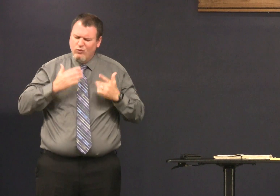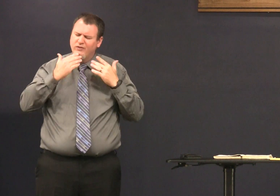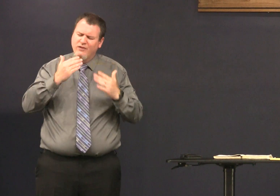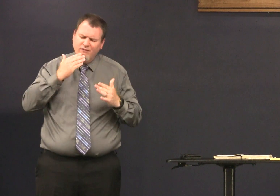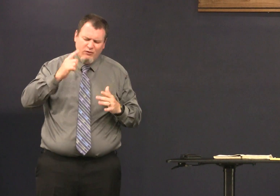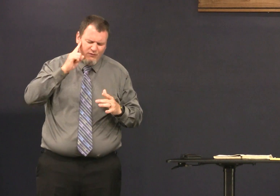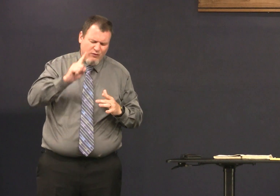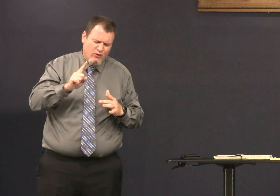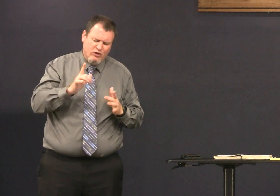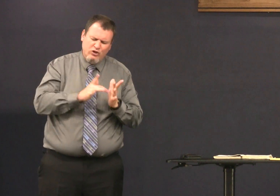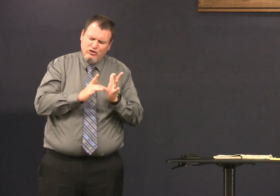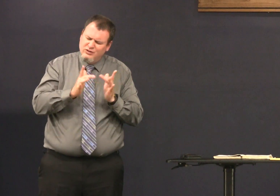we thank you for Jesus and his life